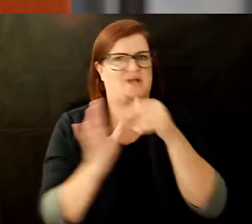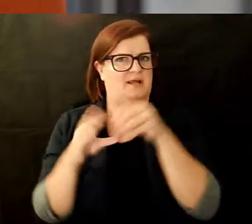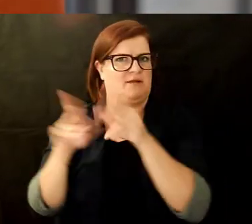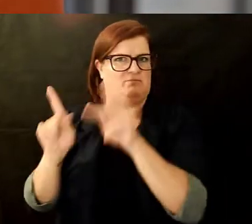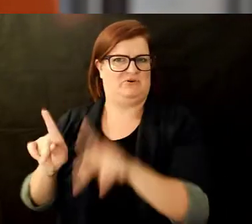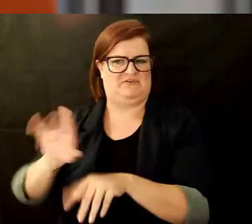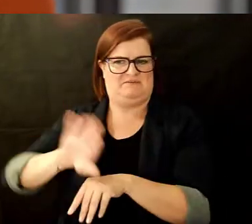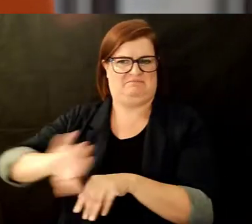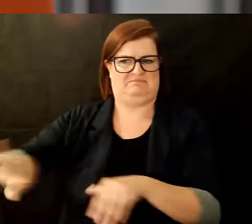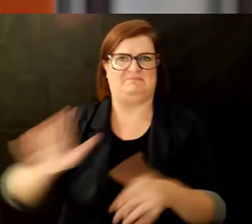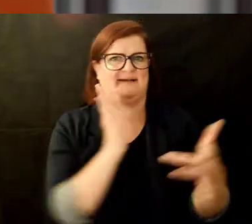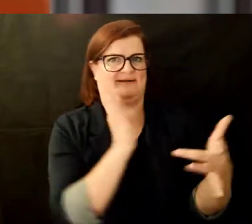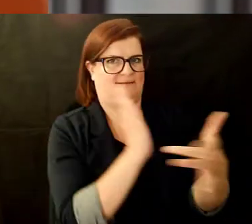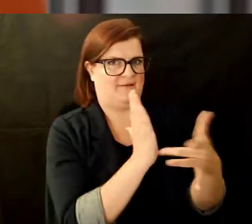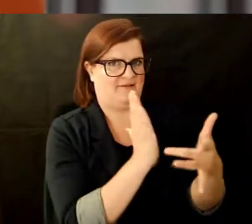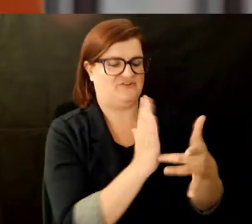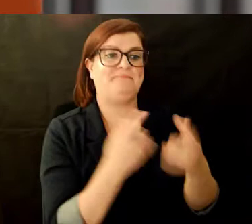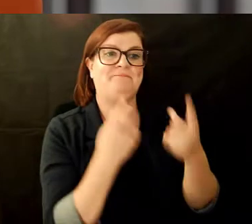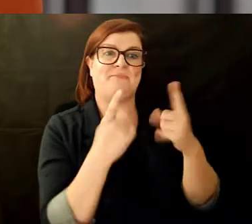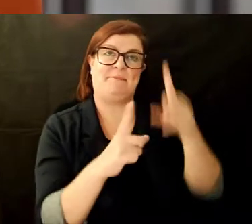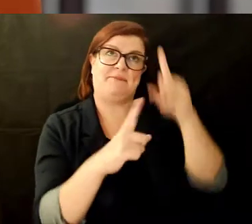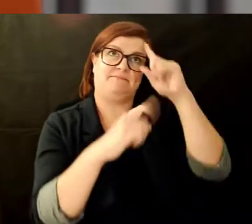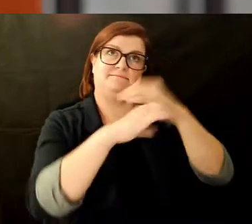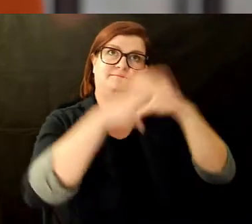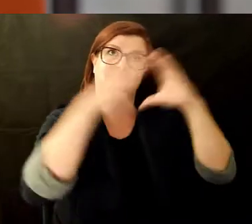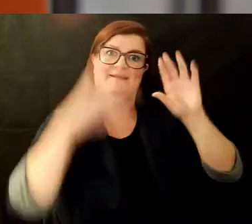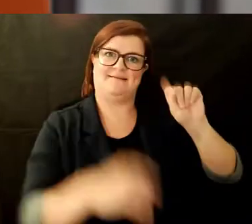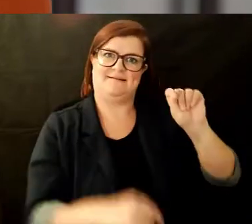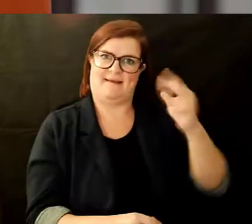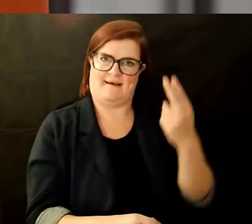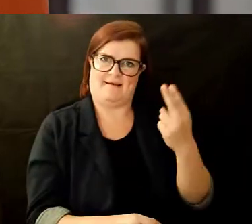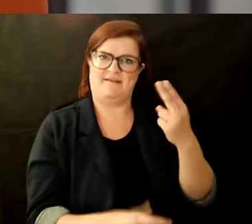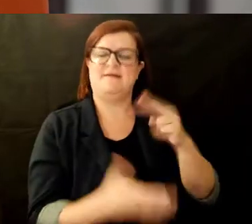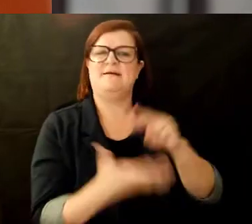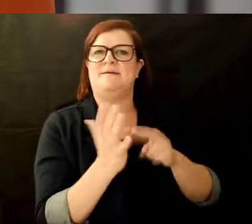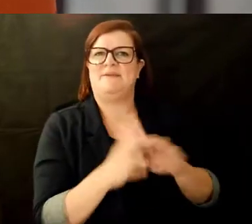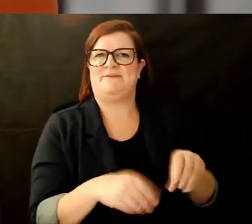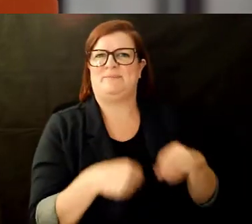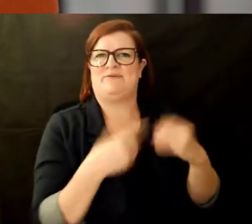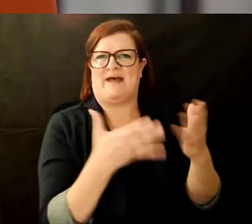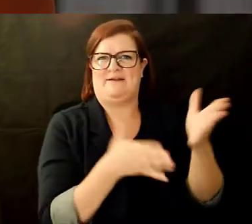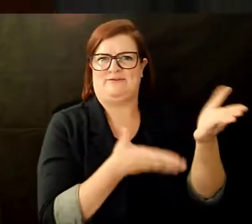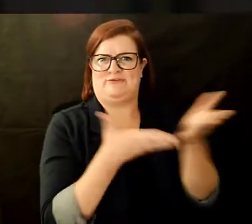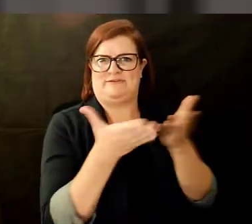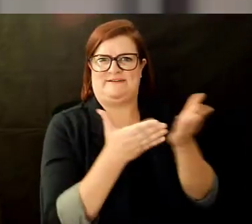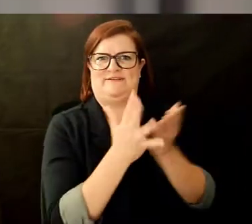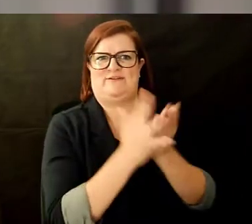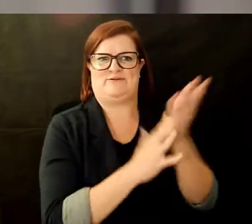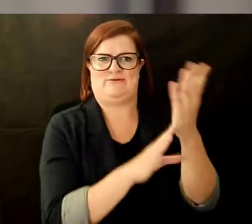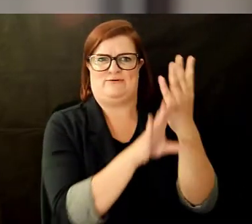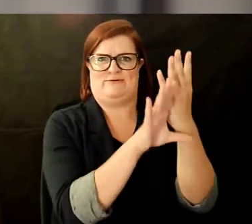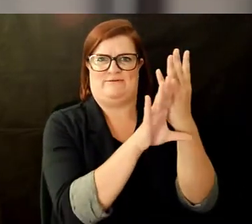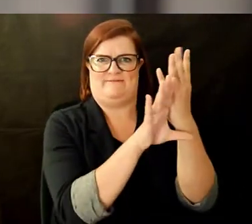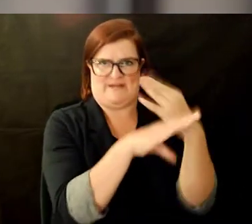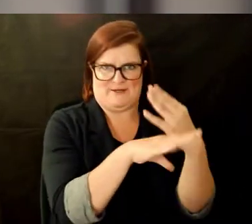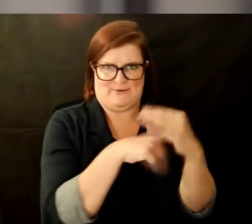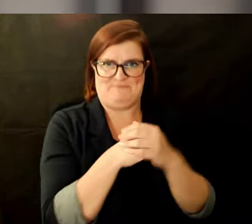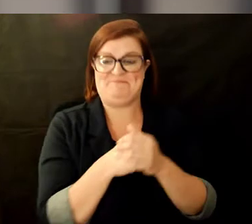So specifically, when we think telehealth, we're thinking about providing services via video conferencing. And then COVID hit, and at that point,